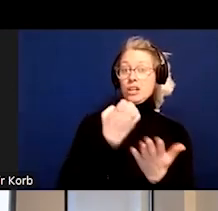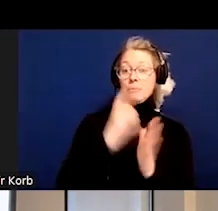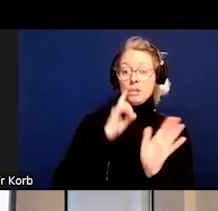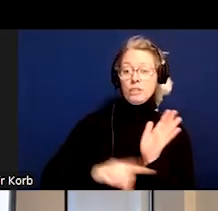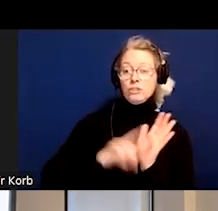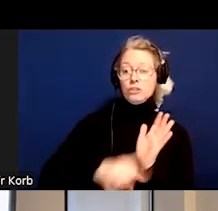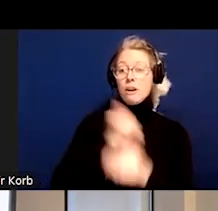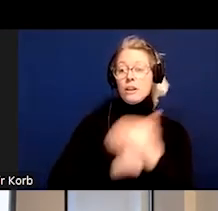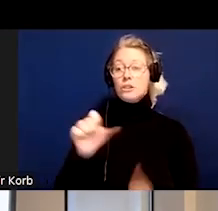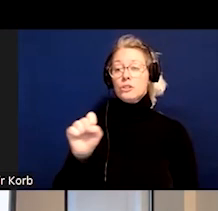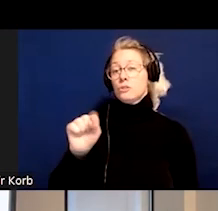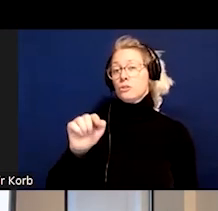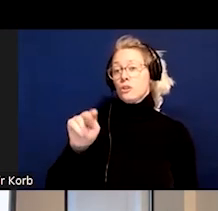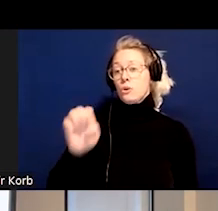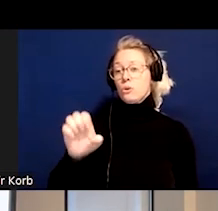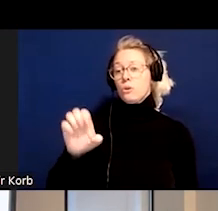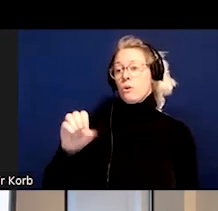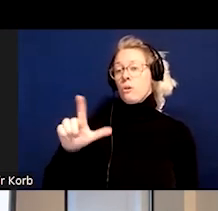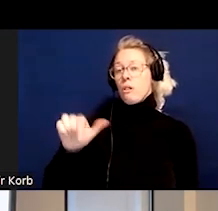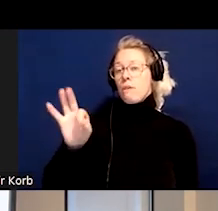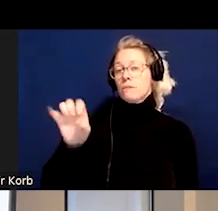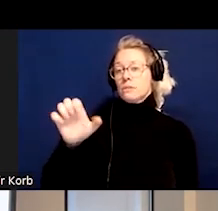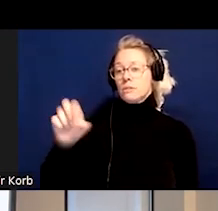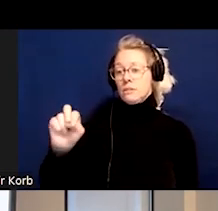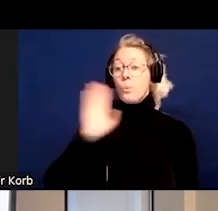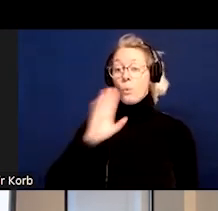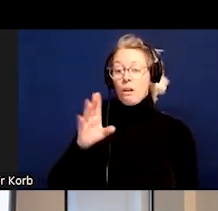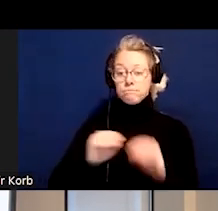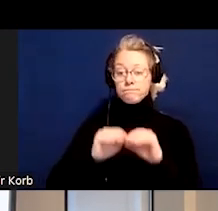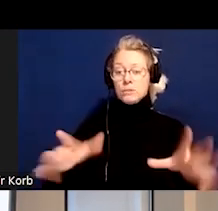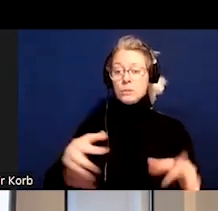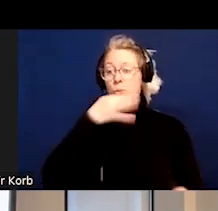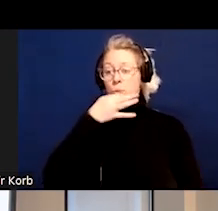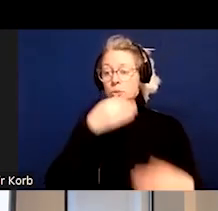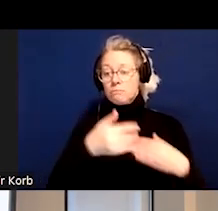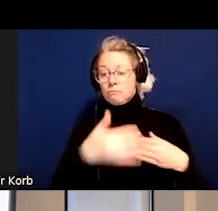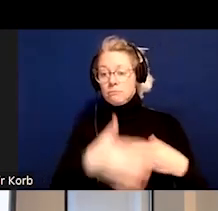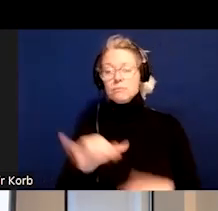be released in the coming months. Our Arts Professionals Survey will go out again this